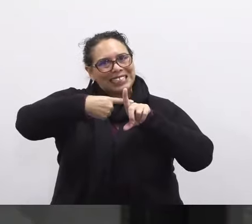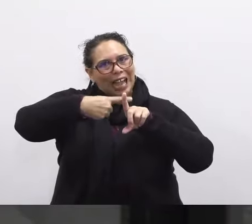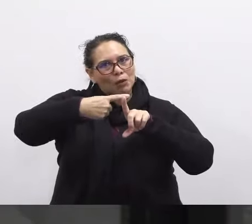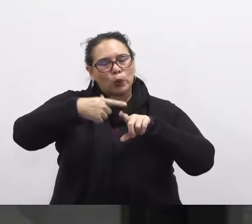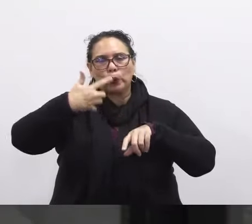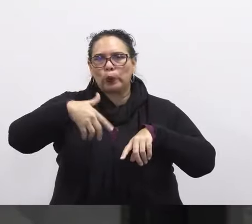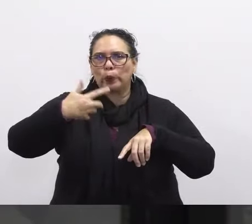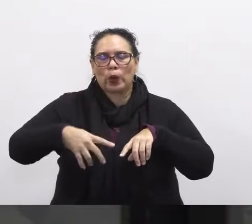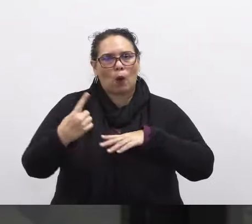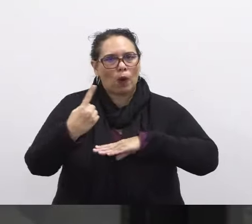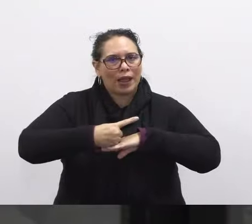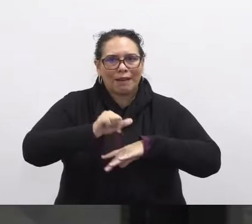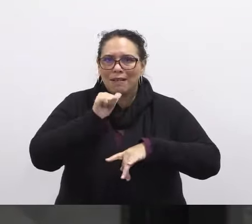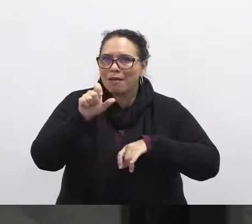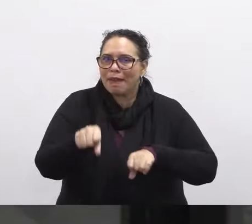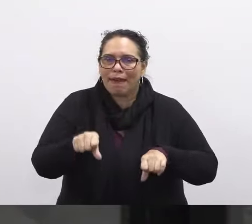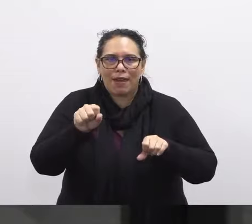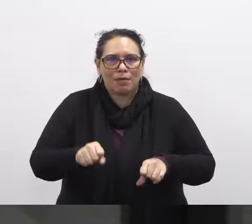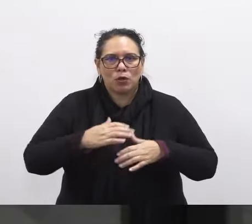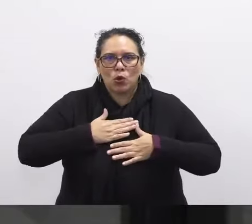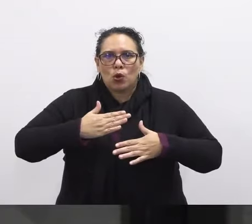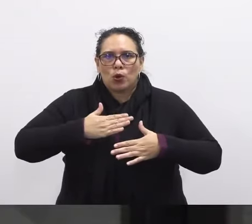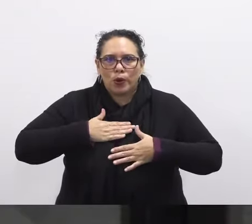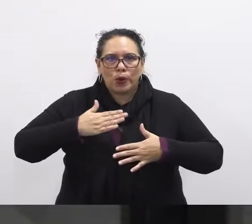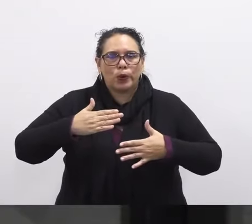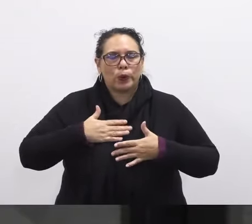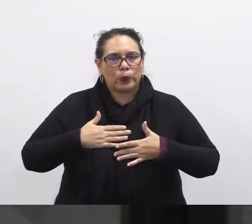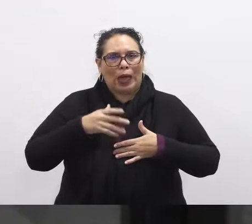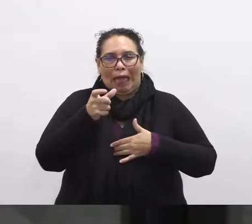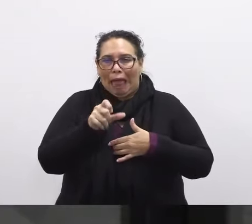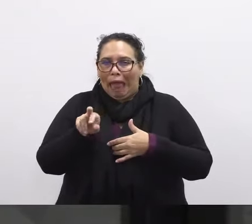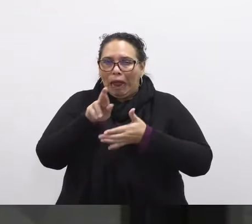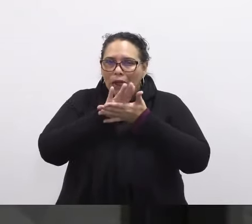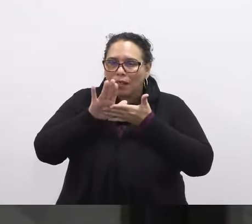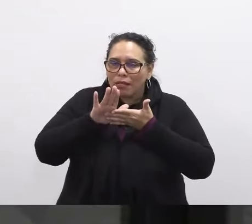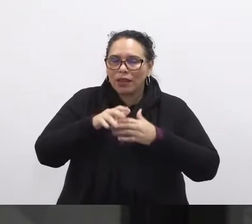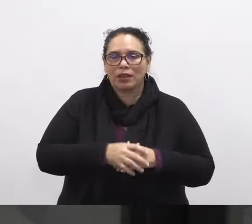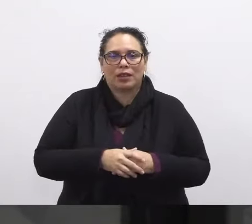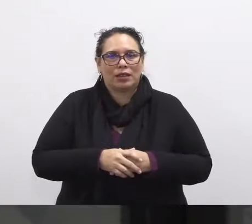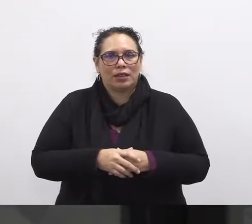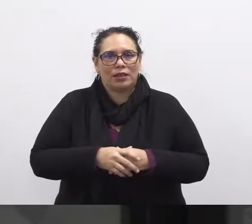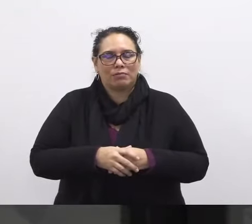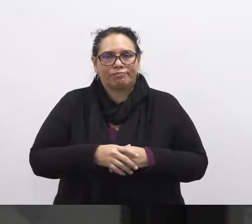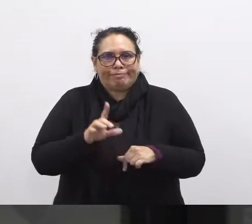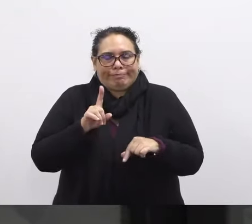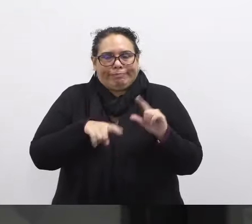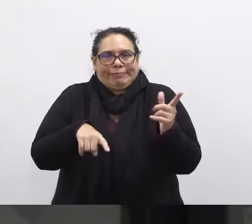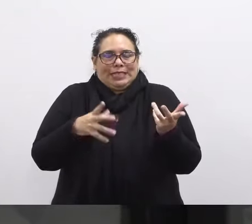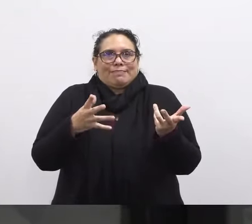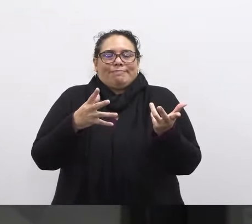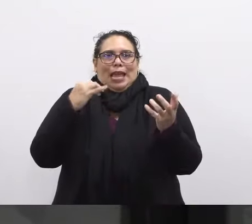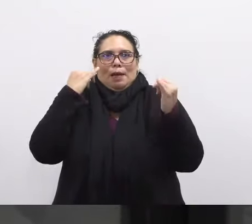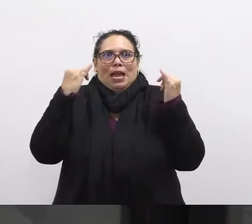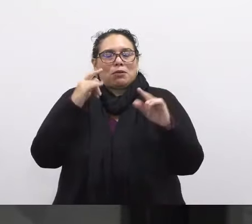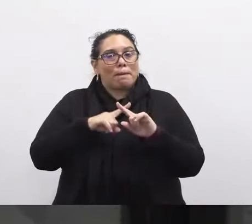not even being able to breathe clean air. It is surreal to imagine yet if we continue on this path,